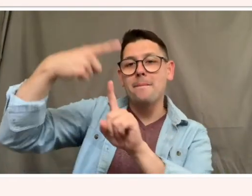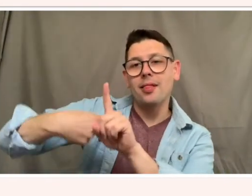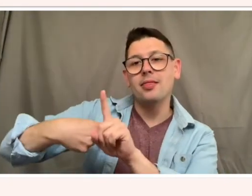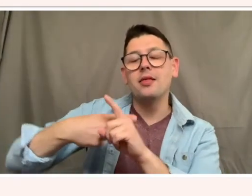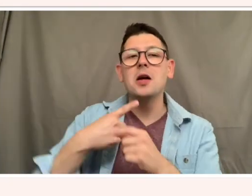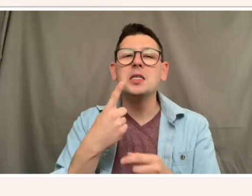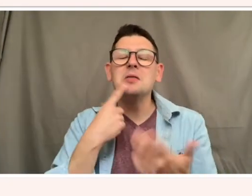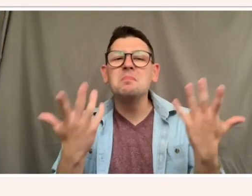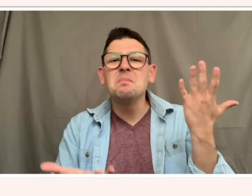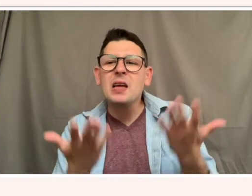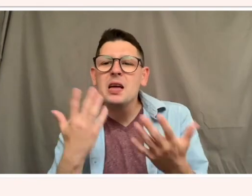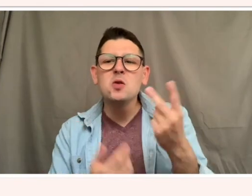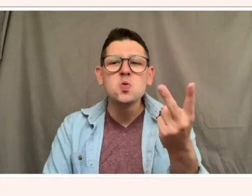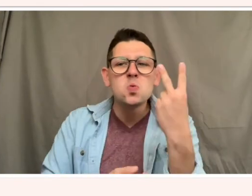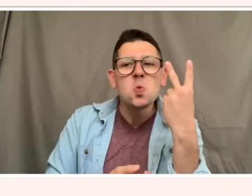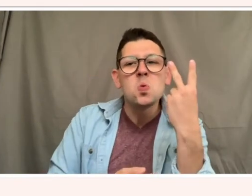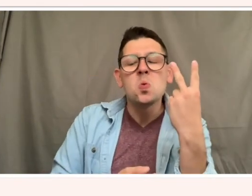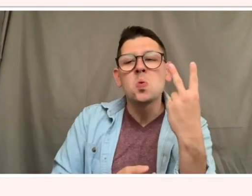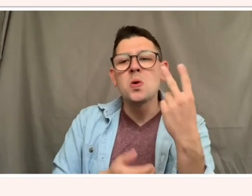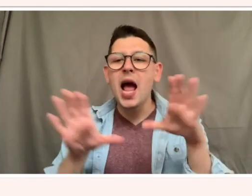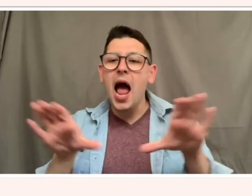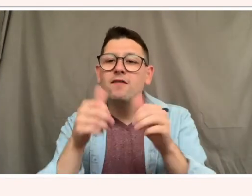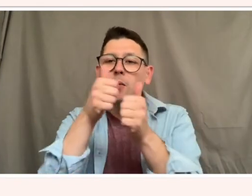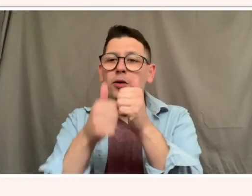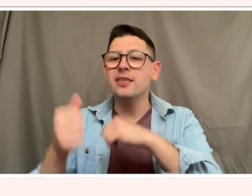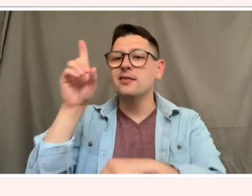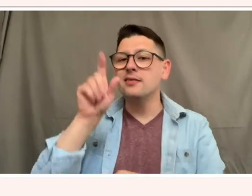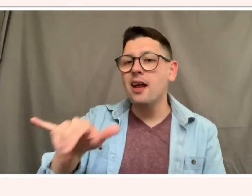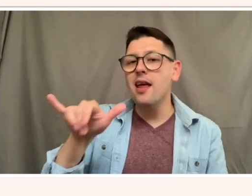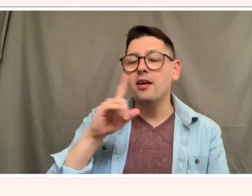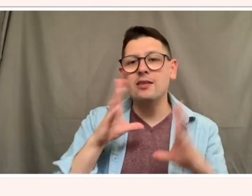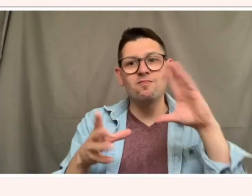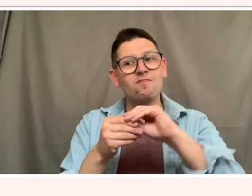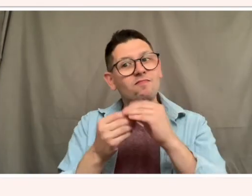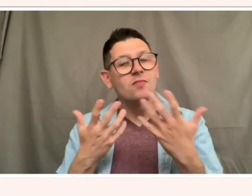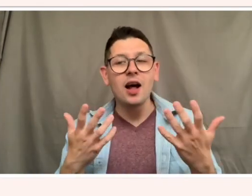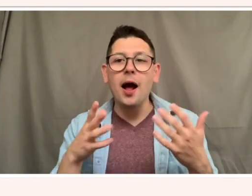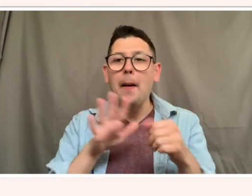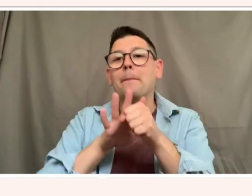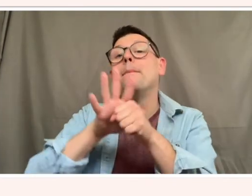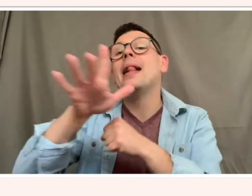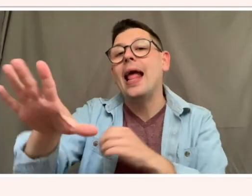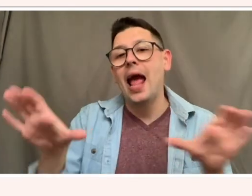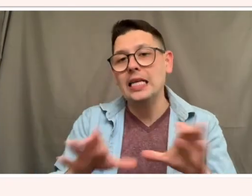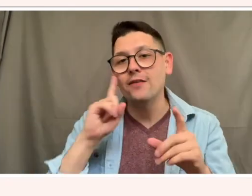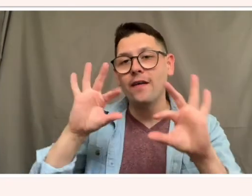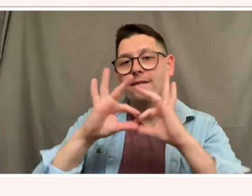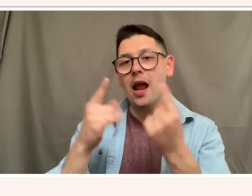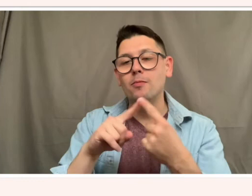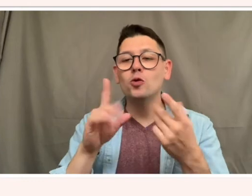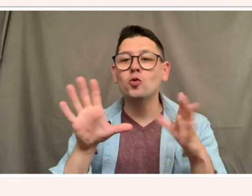We've been creating these packets for the month, so there's like two activities per day.